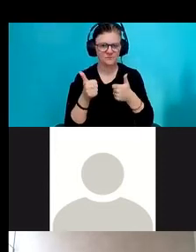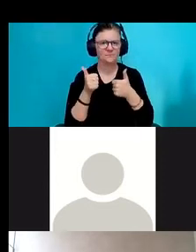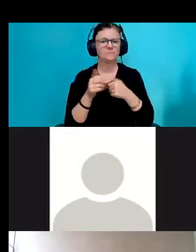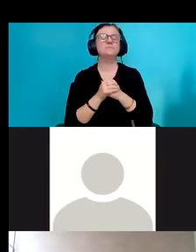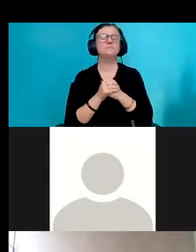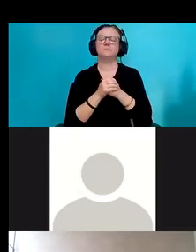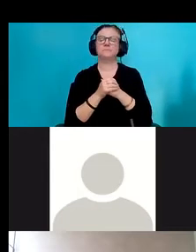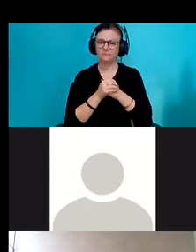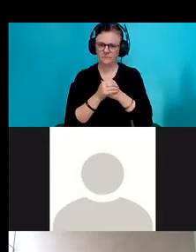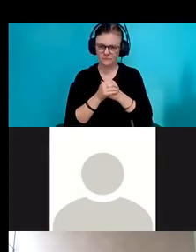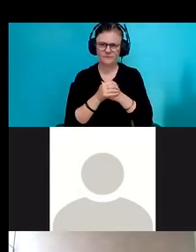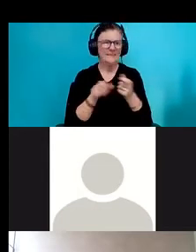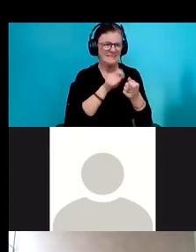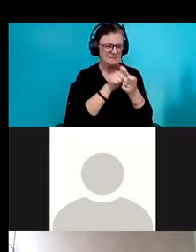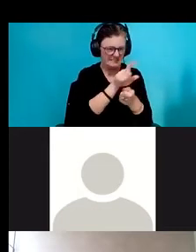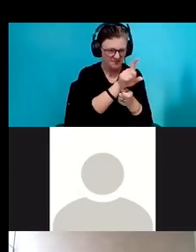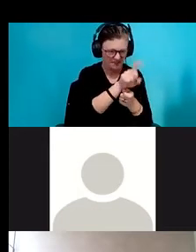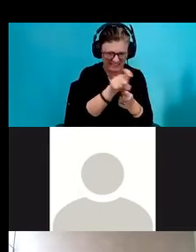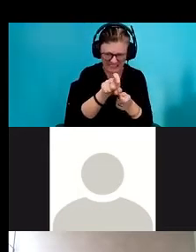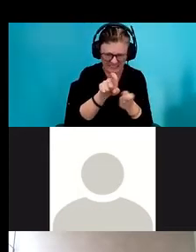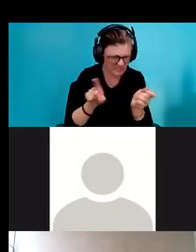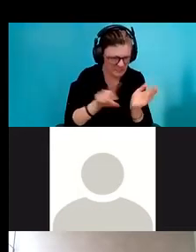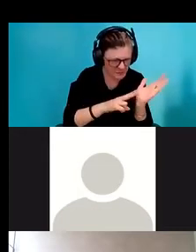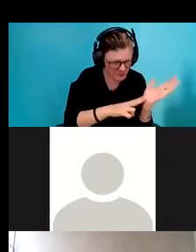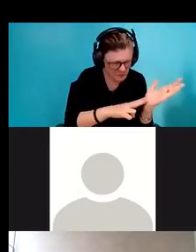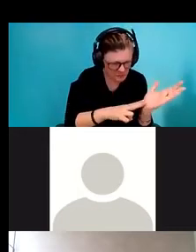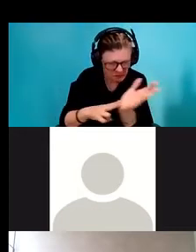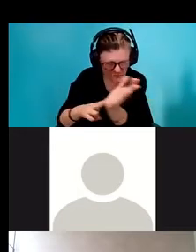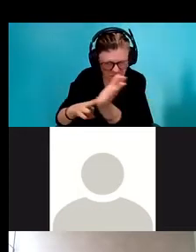to the specific needs of specific communities. What else?